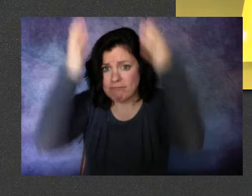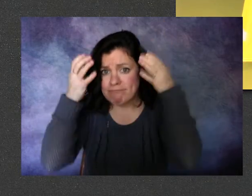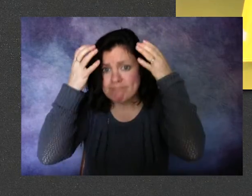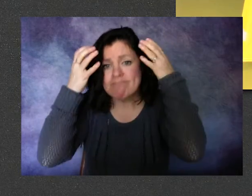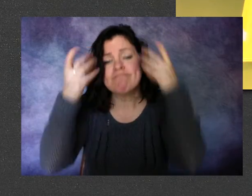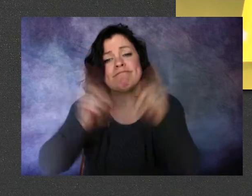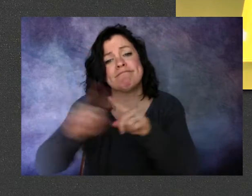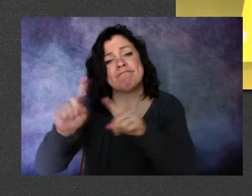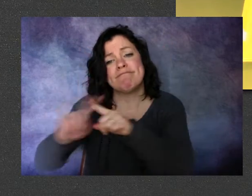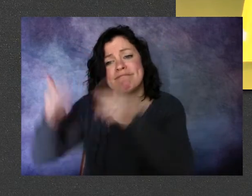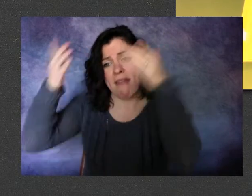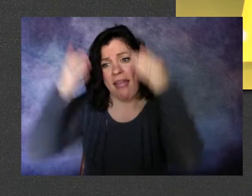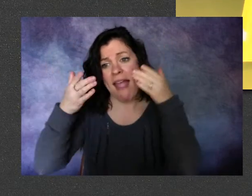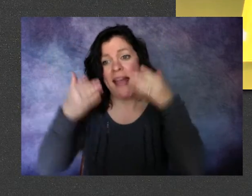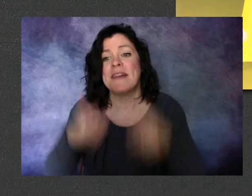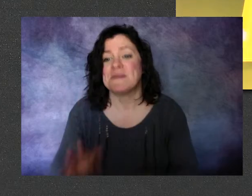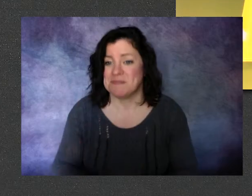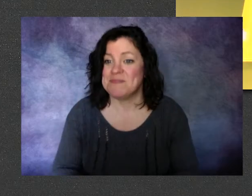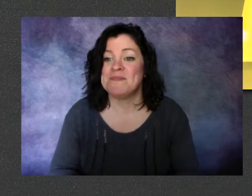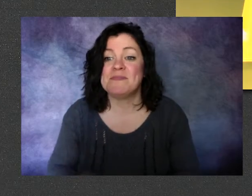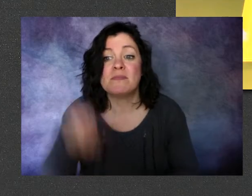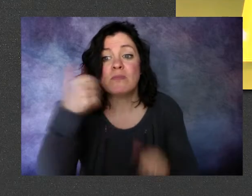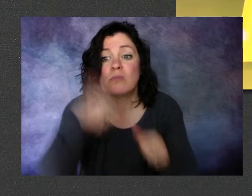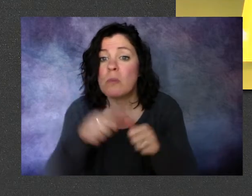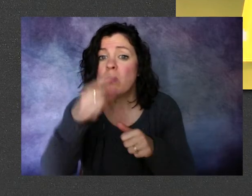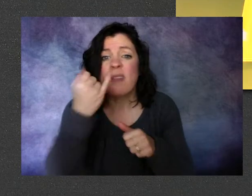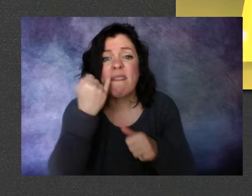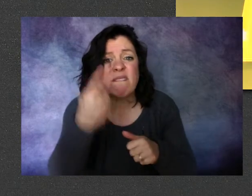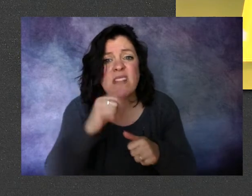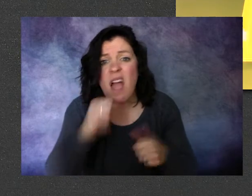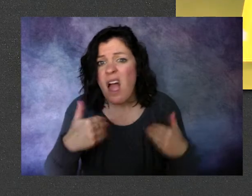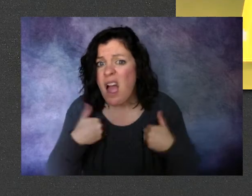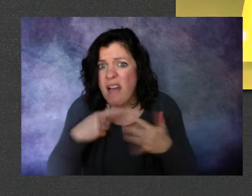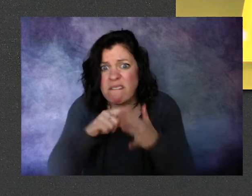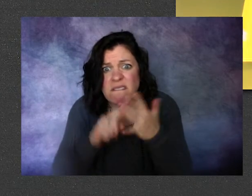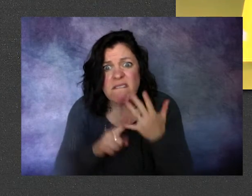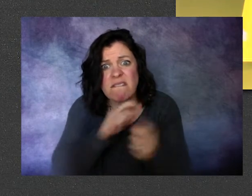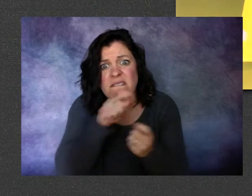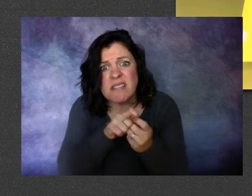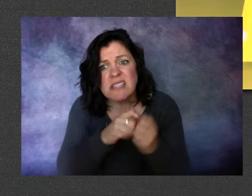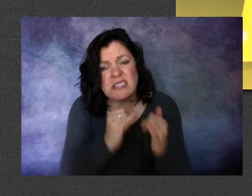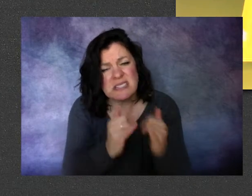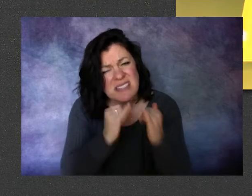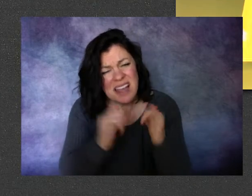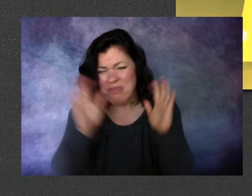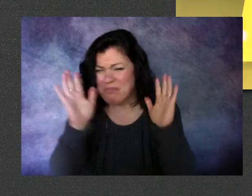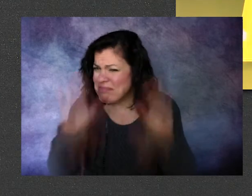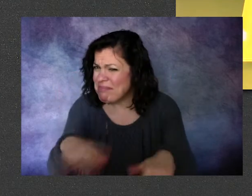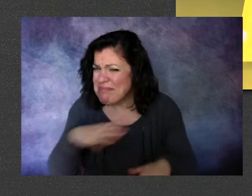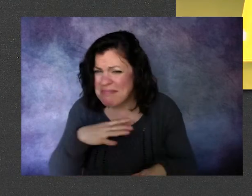to make your special hat. But it's okay, remember that if you don't have all the things that I have that is A-okay